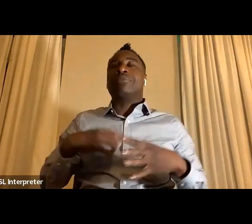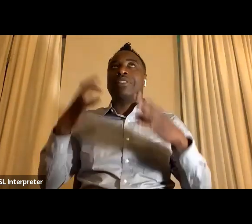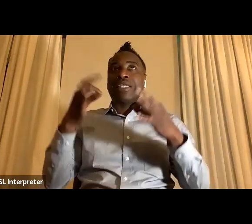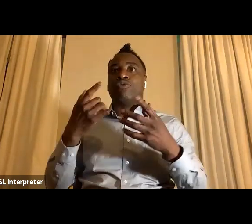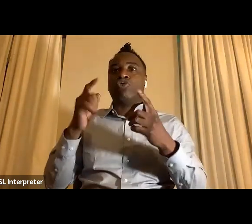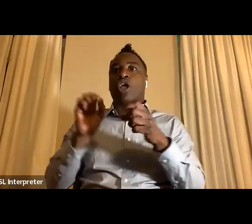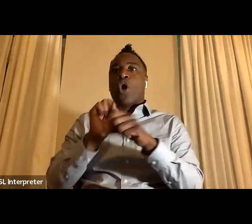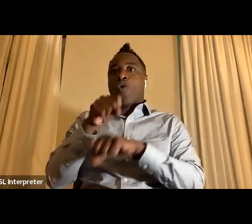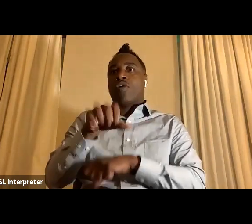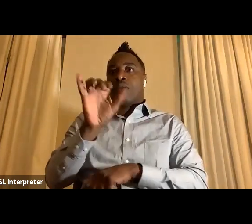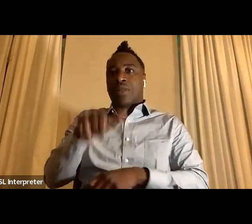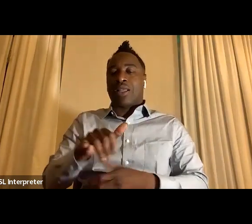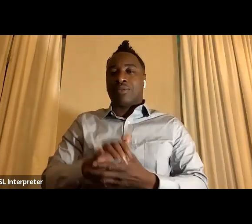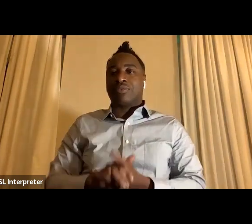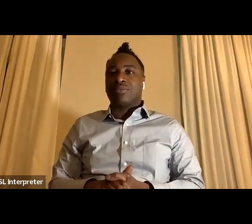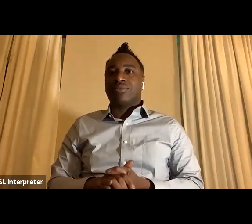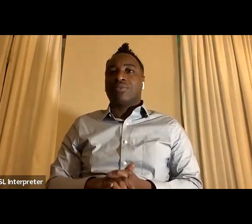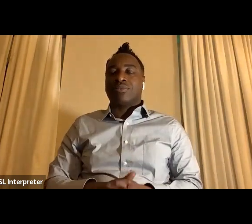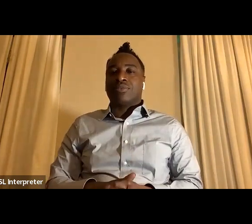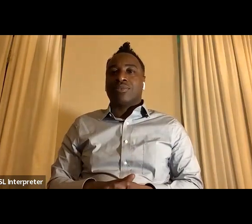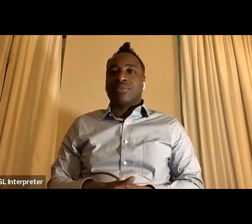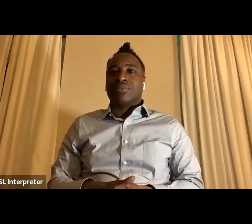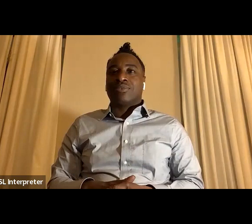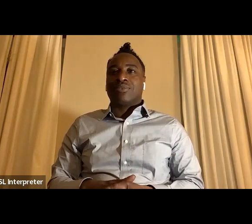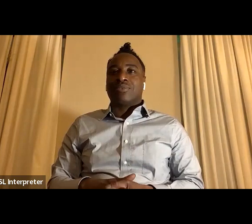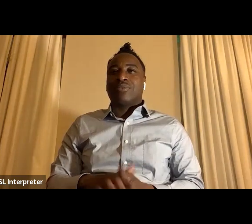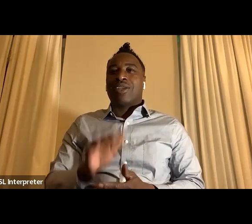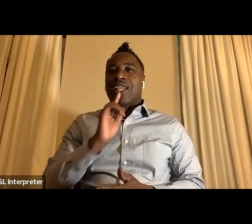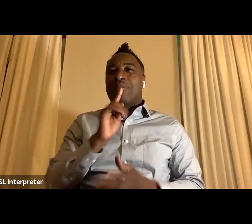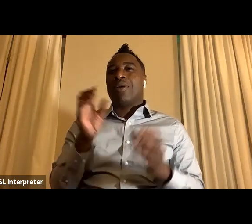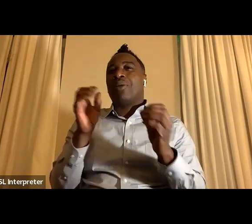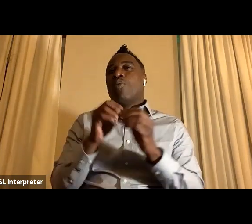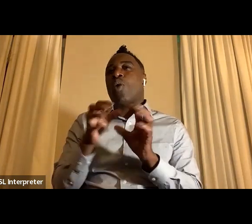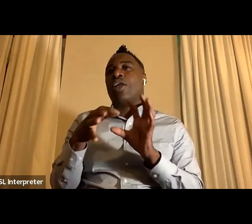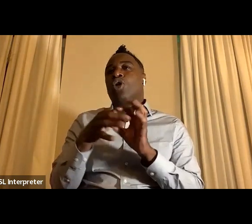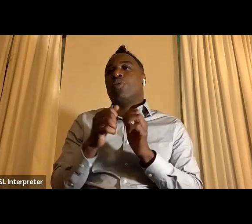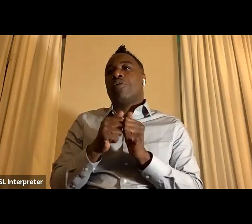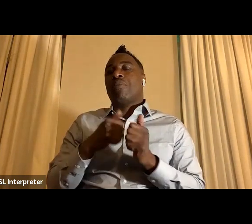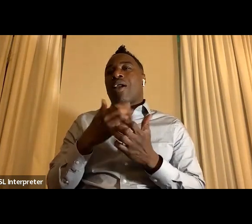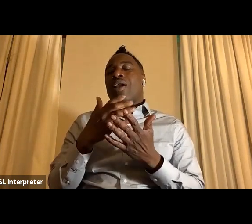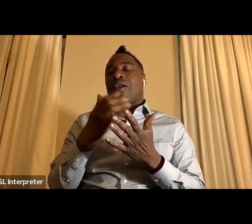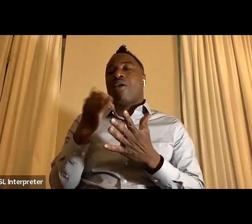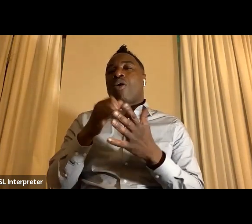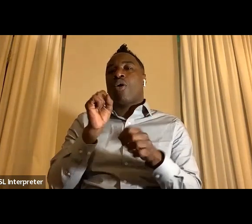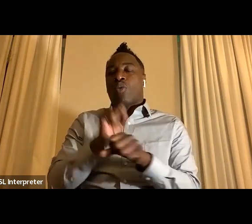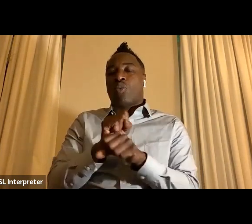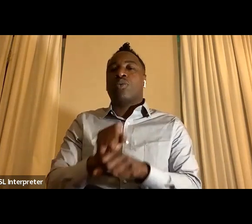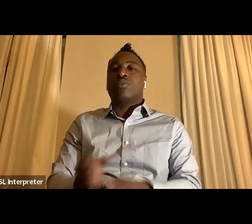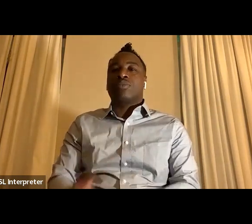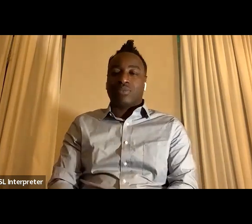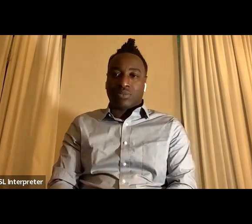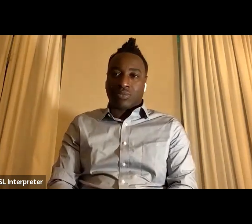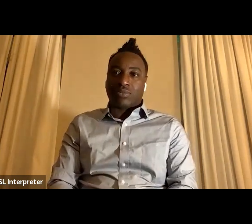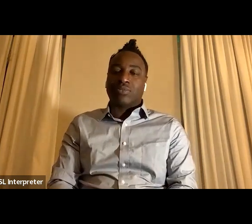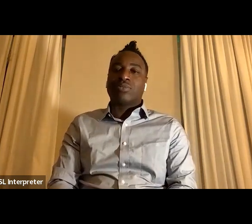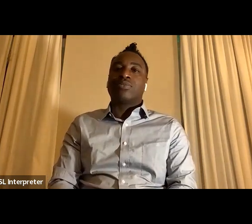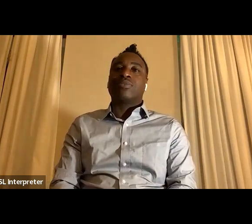and be more in tune with my pieces. I'd say the. Yeah, I agree with that.